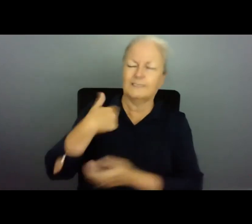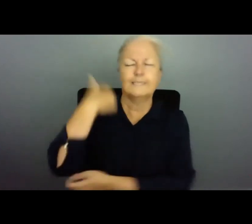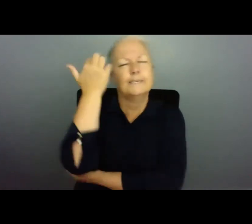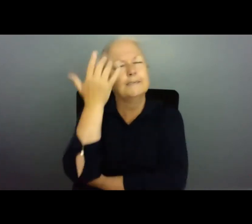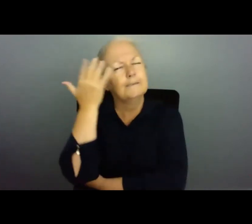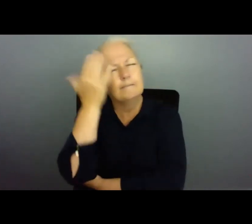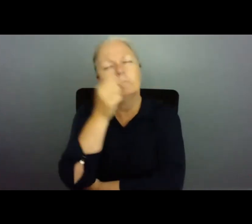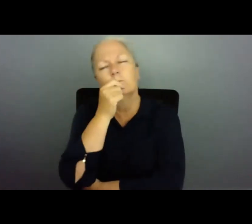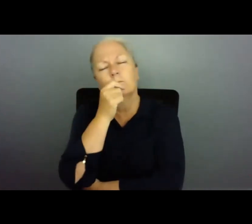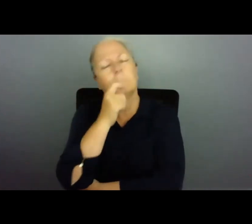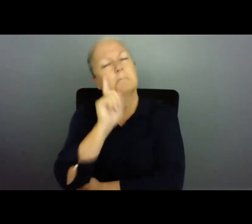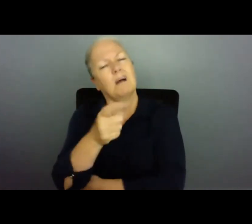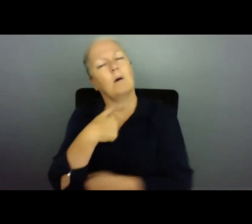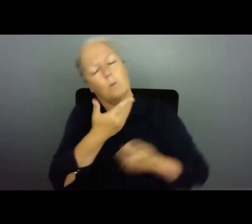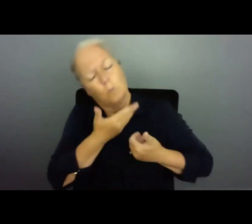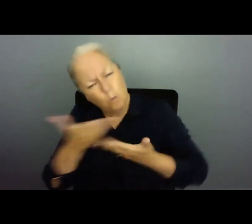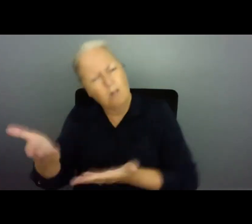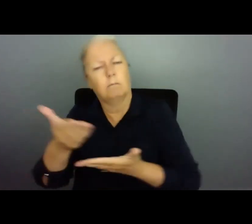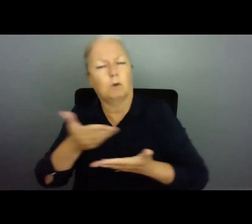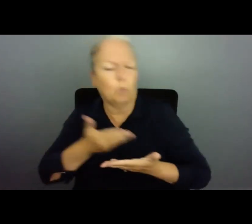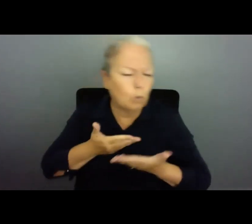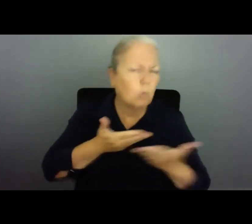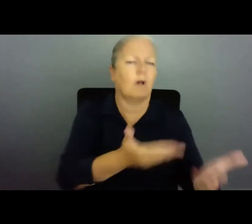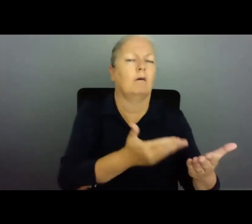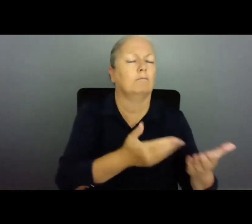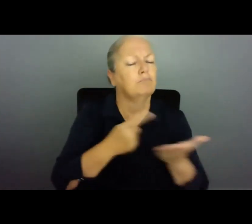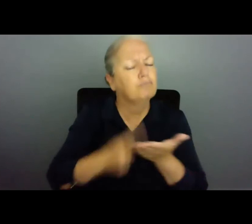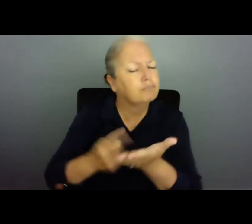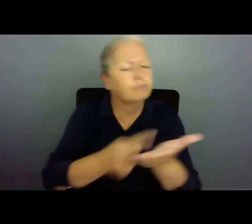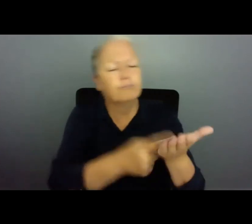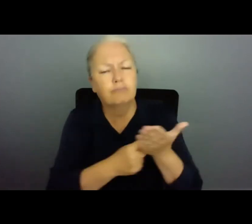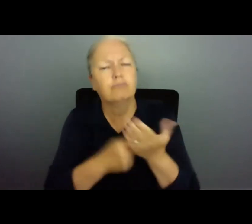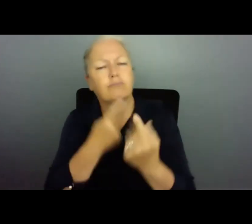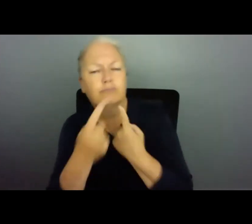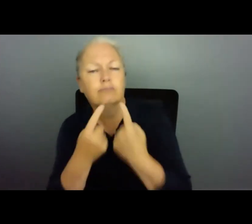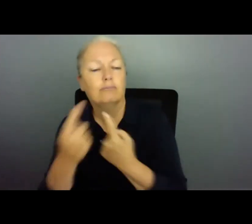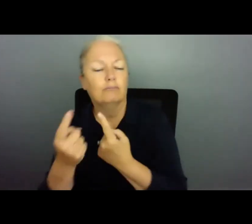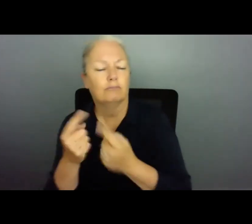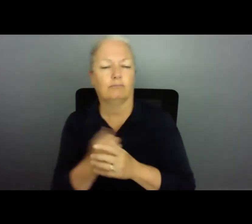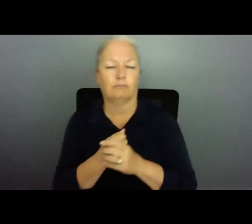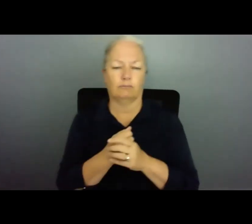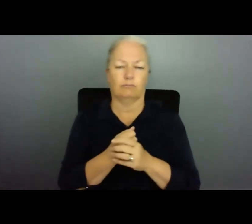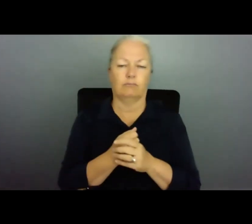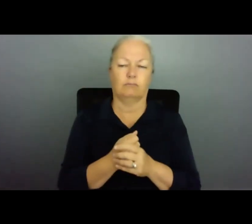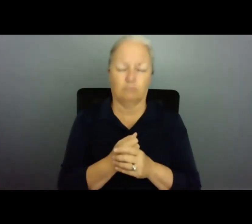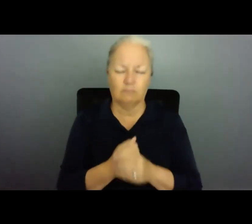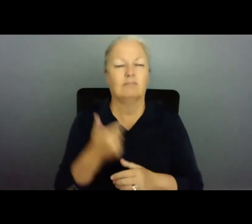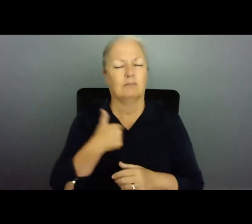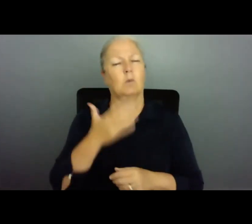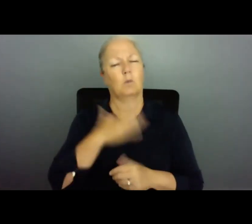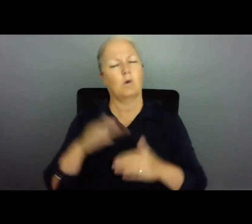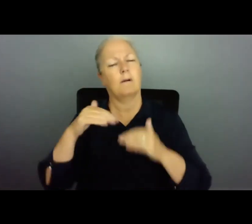on every table i hope we can use our respective strength to collaborate and to be a game changer